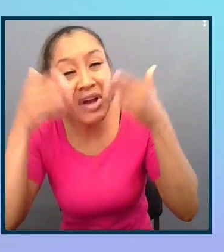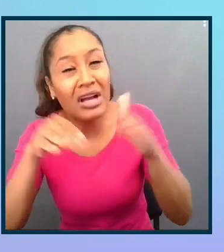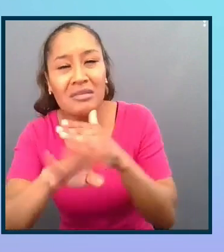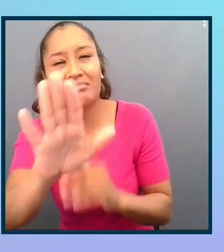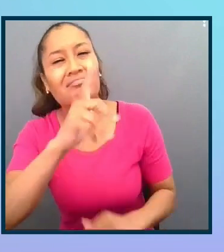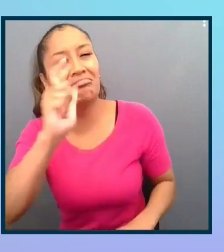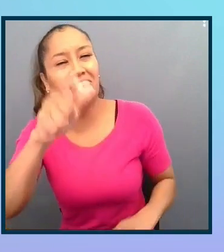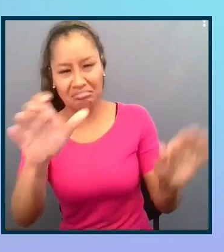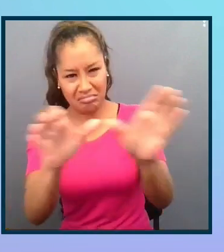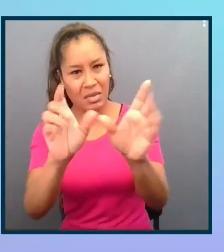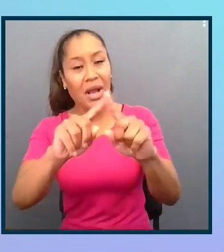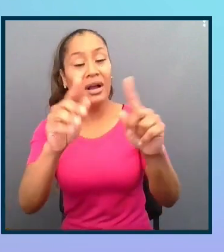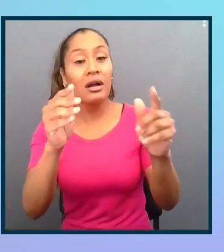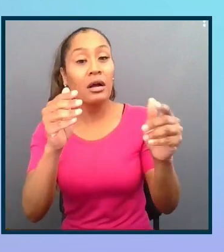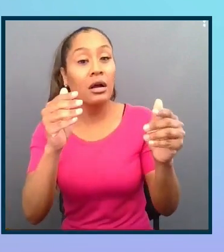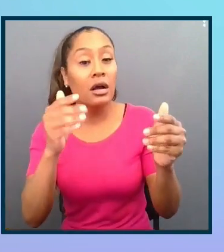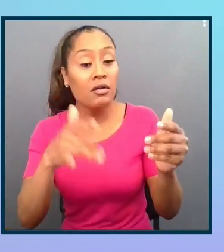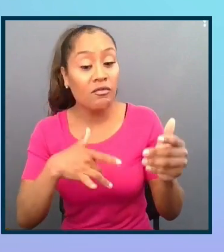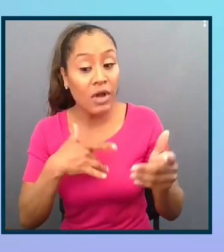But go for it if it helps you.